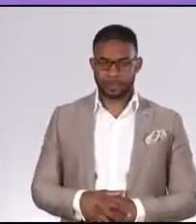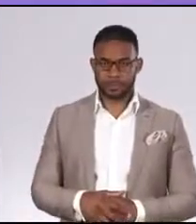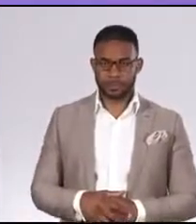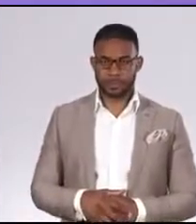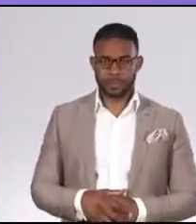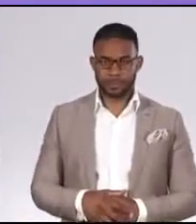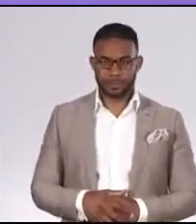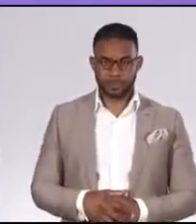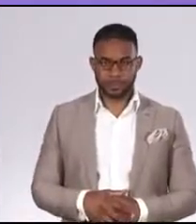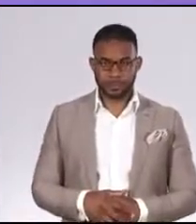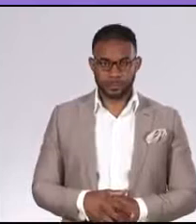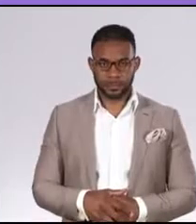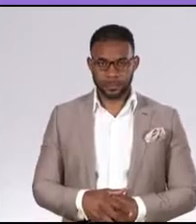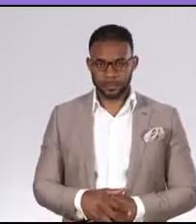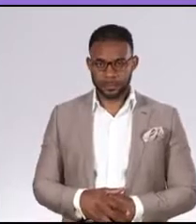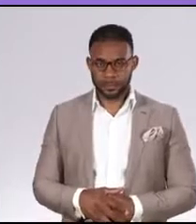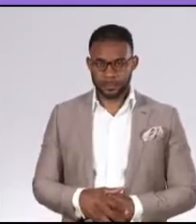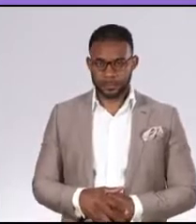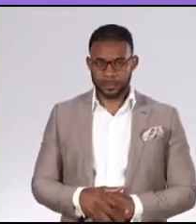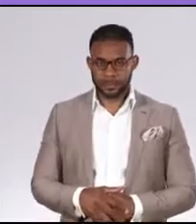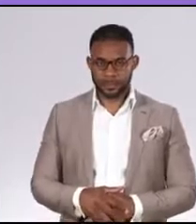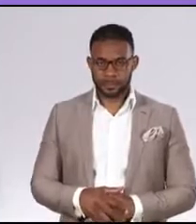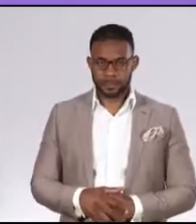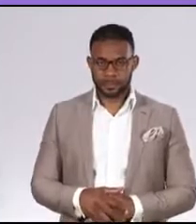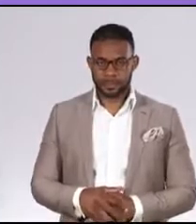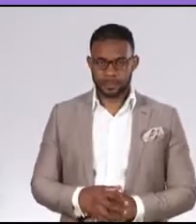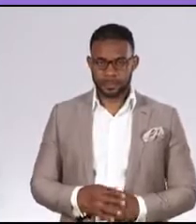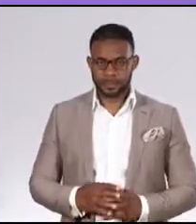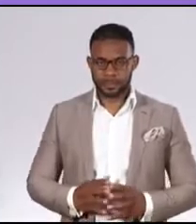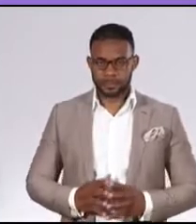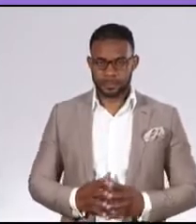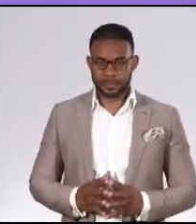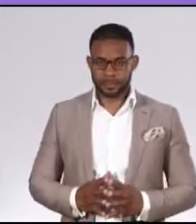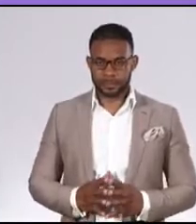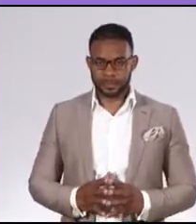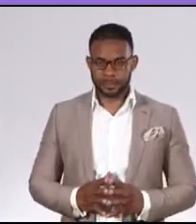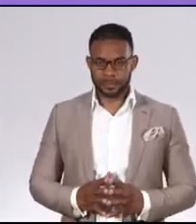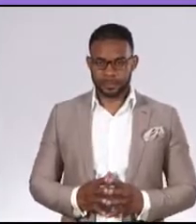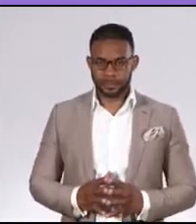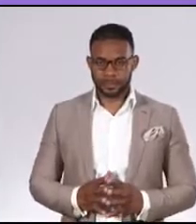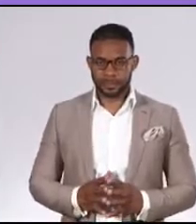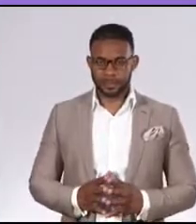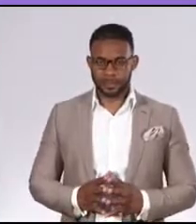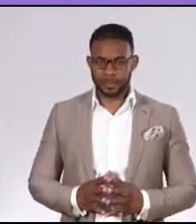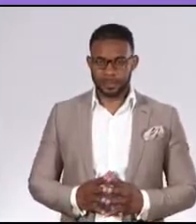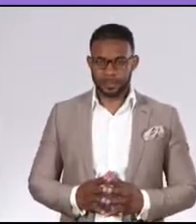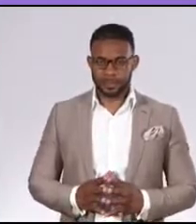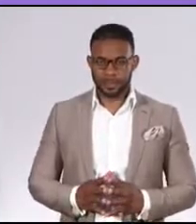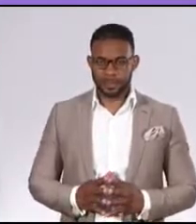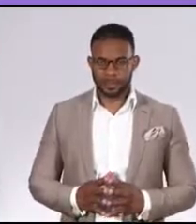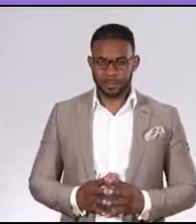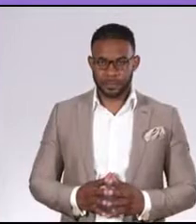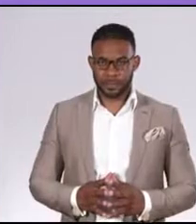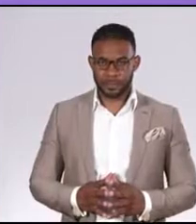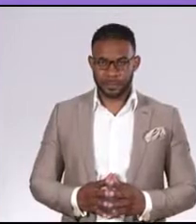The voice of the person with hearing loss has always been key to our work and has pushed, our advocacy goals forward.